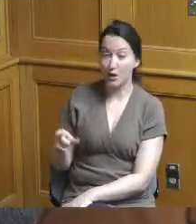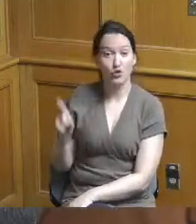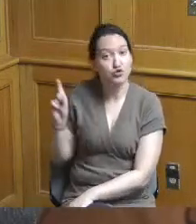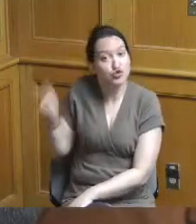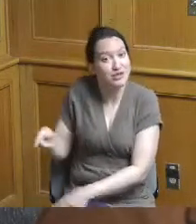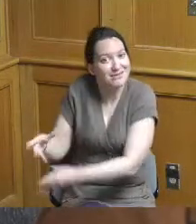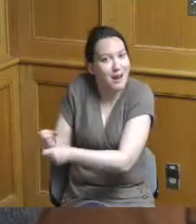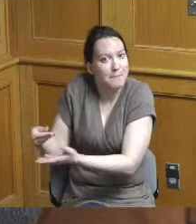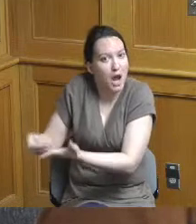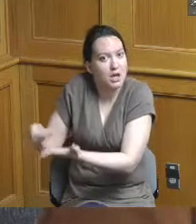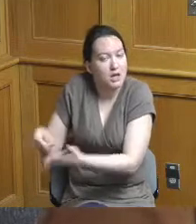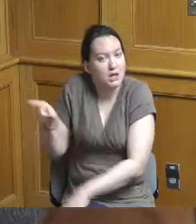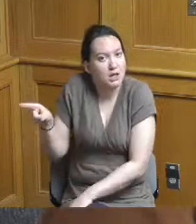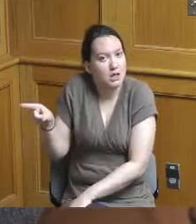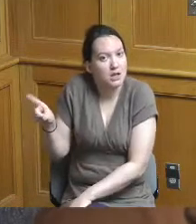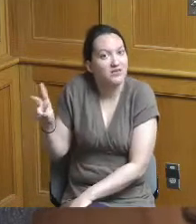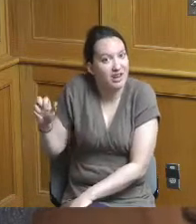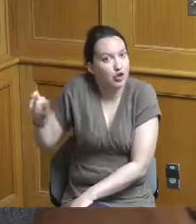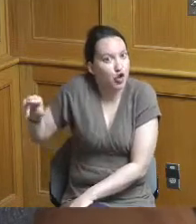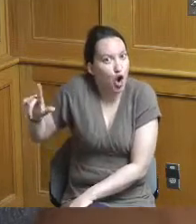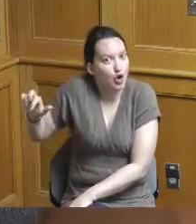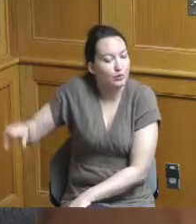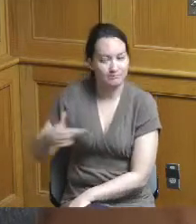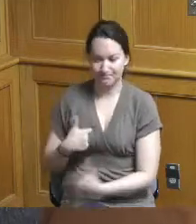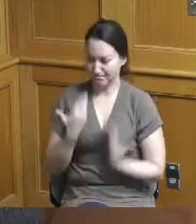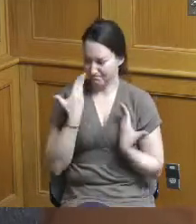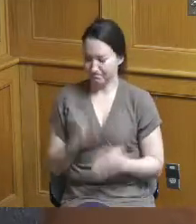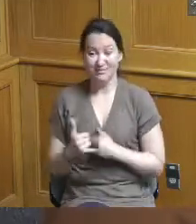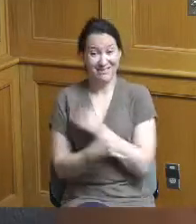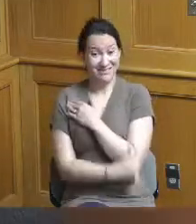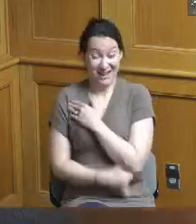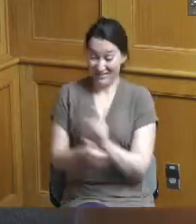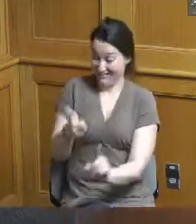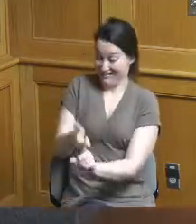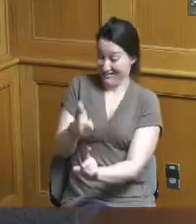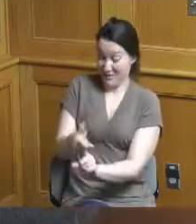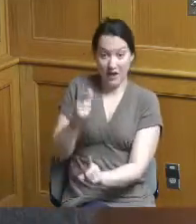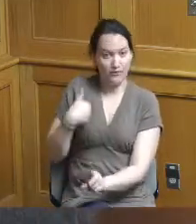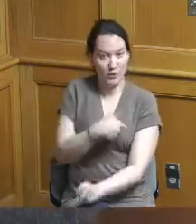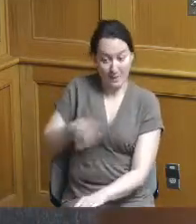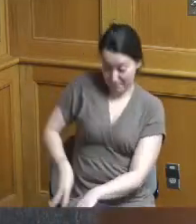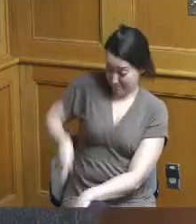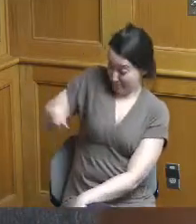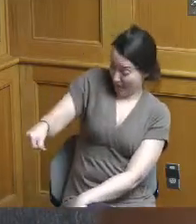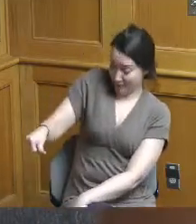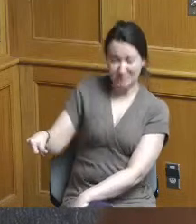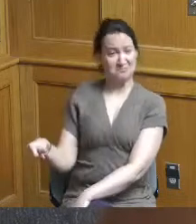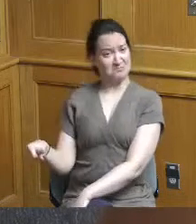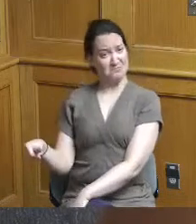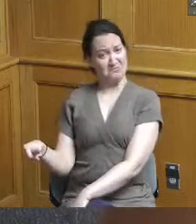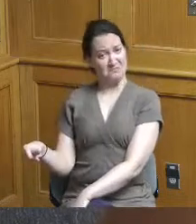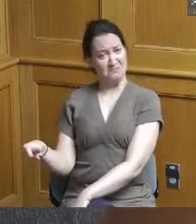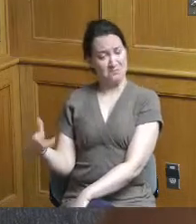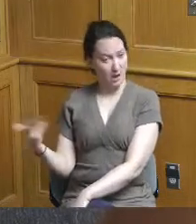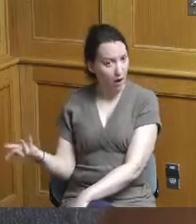I'm just saying I don't know if the county should be the one to have to pay it I'm not a Vandercar